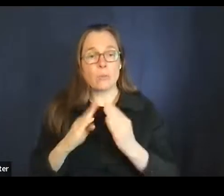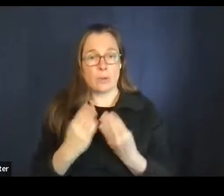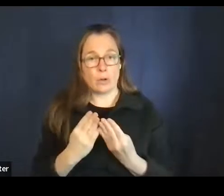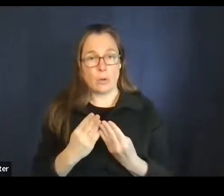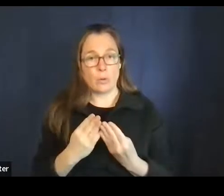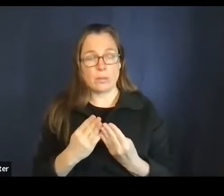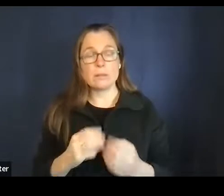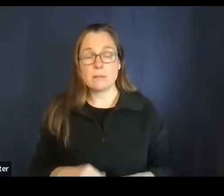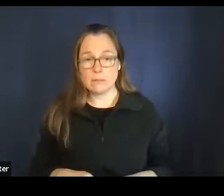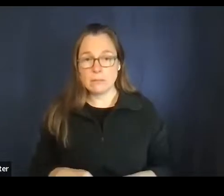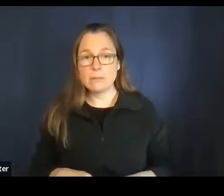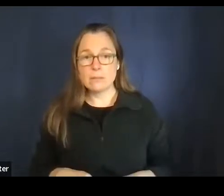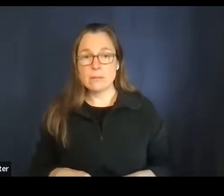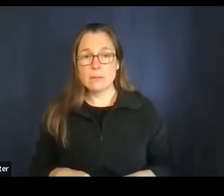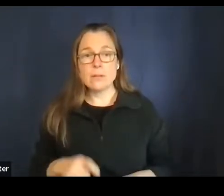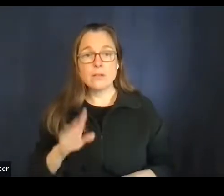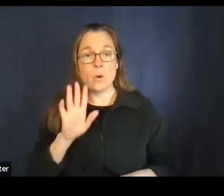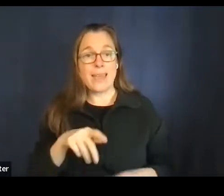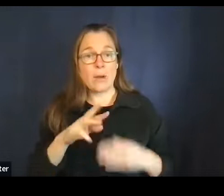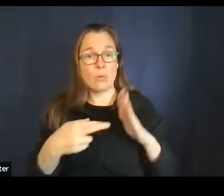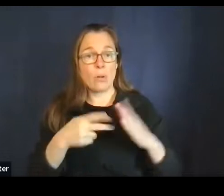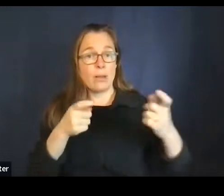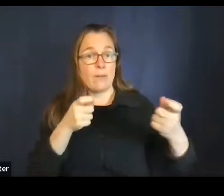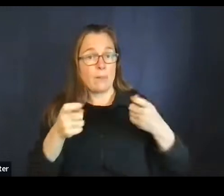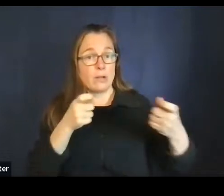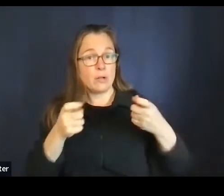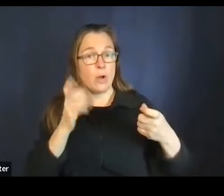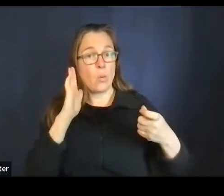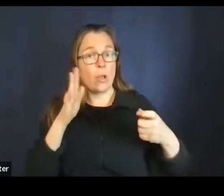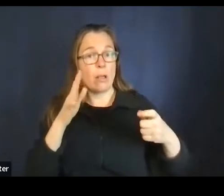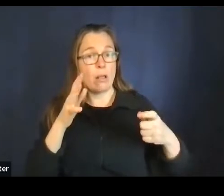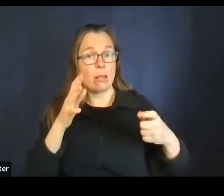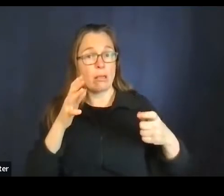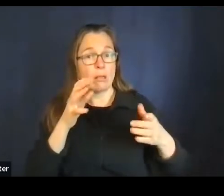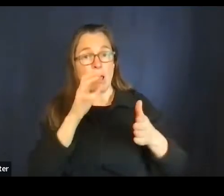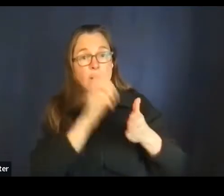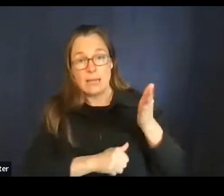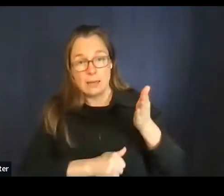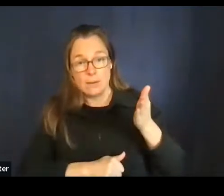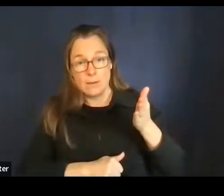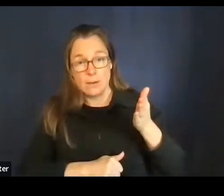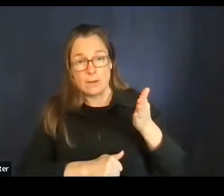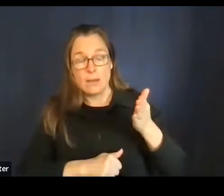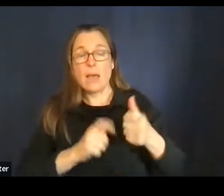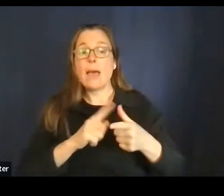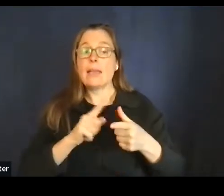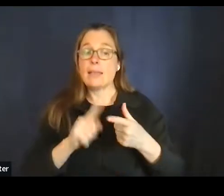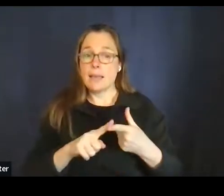so that that administrative role will leave. They are going to have a role